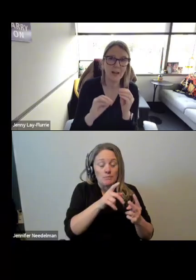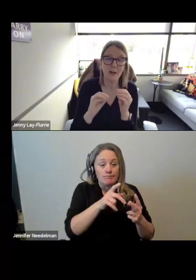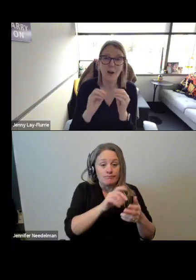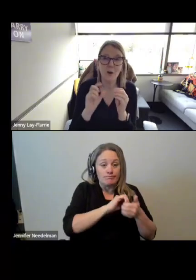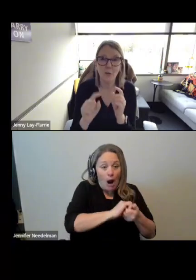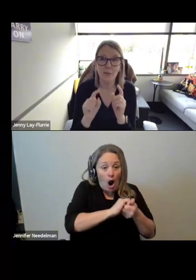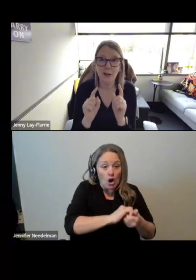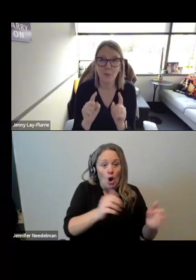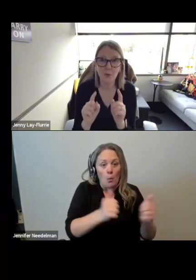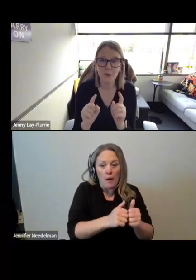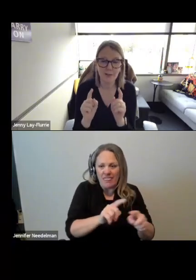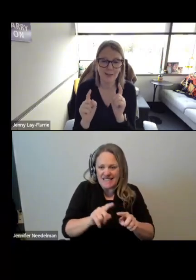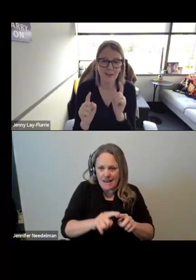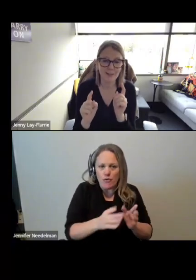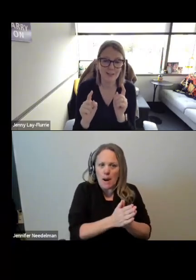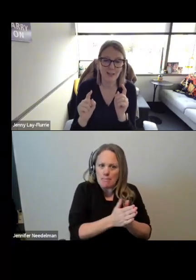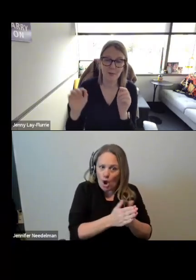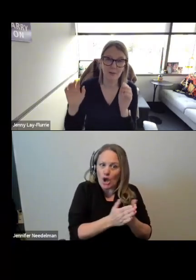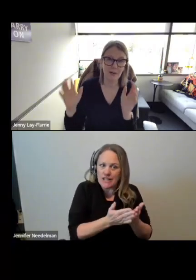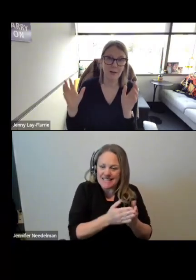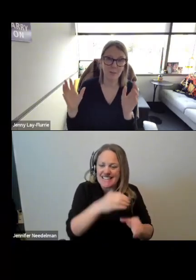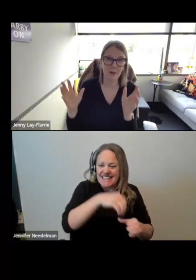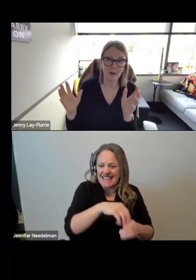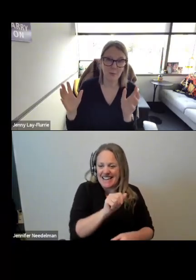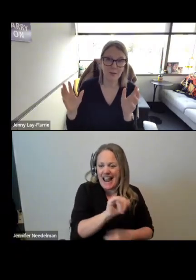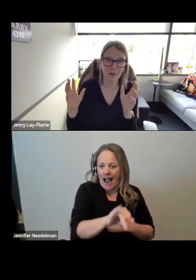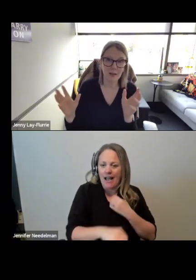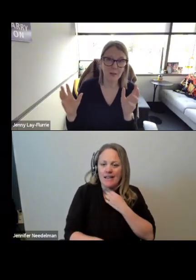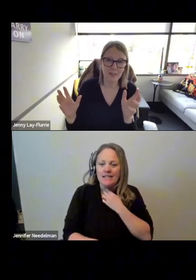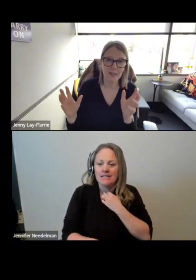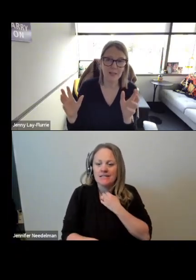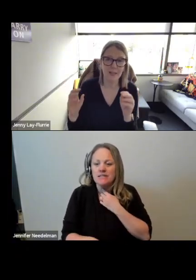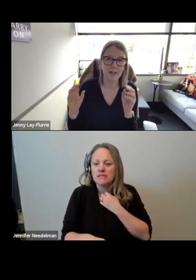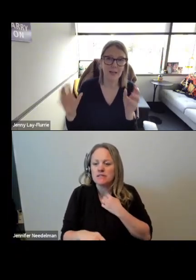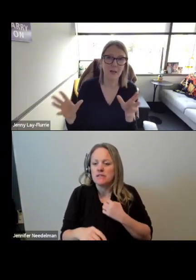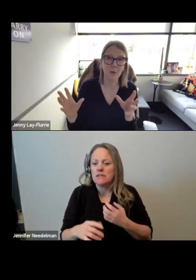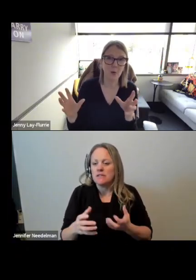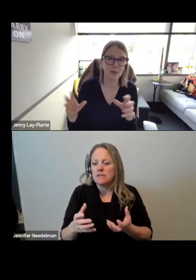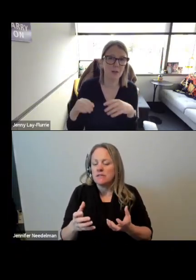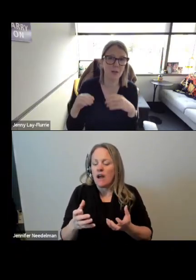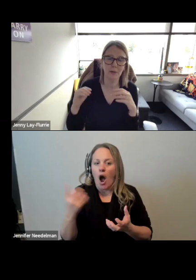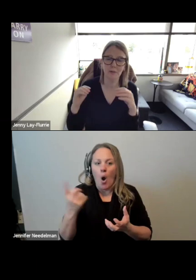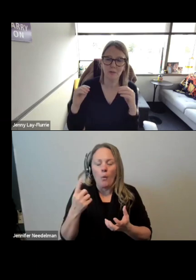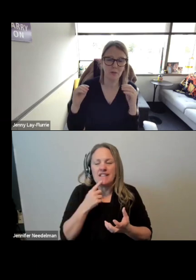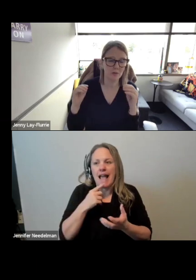And again, one thing I will say is a hint and tip is clean up your libraries, clean up your data, clean up your word documents,